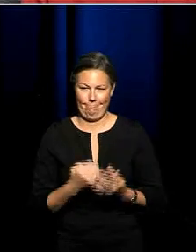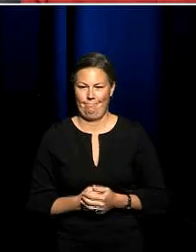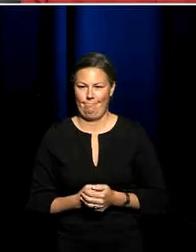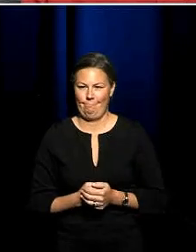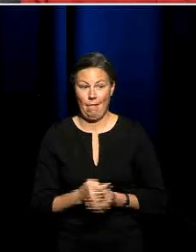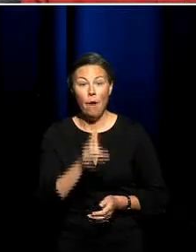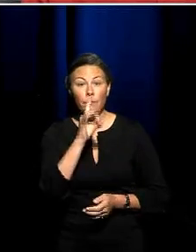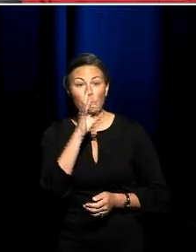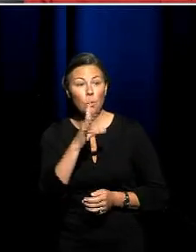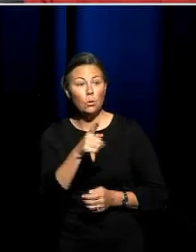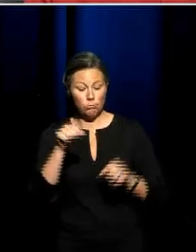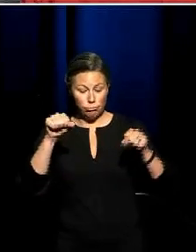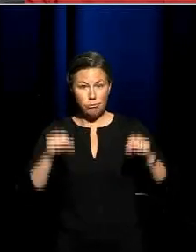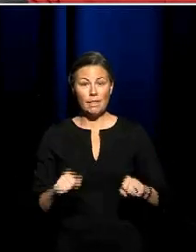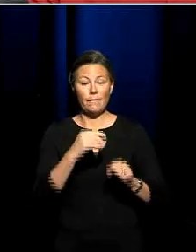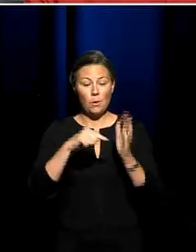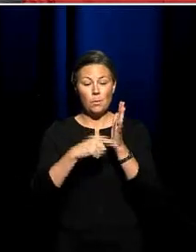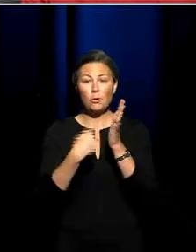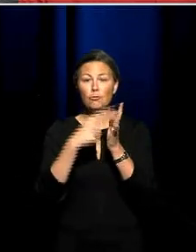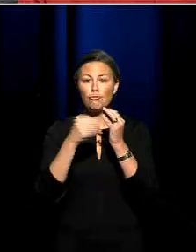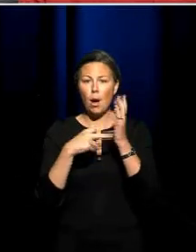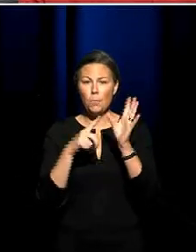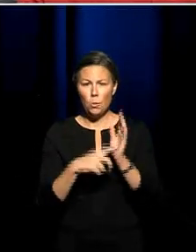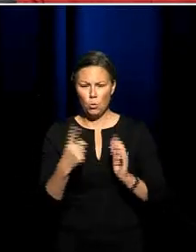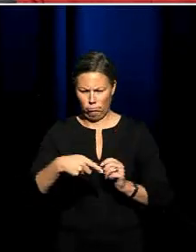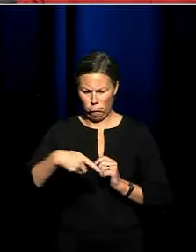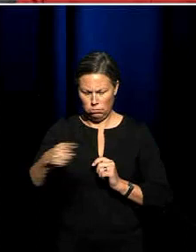the tribunal who decided that case of historic importance is now a member of